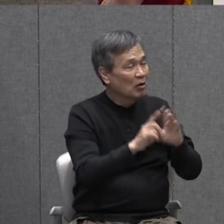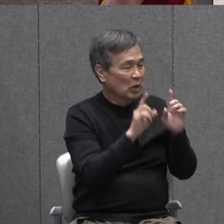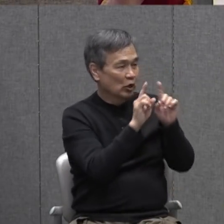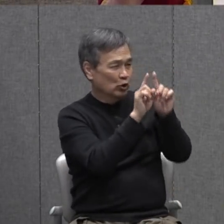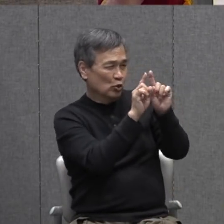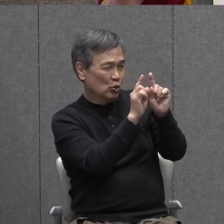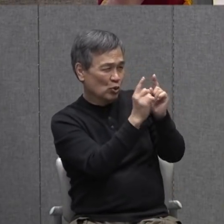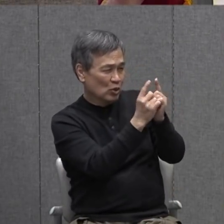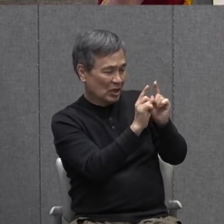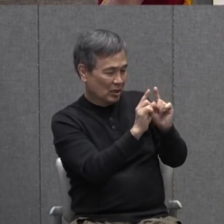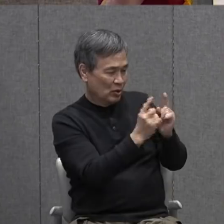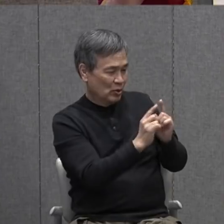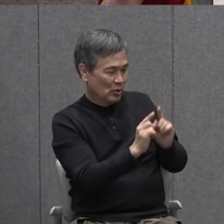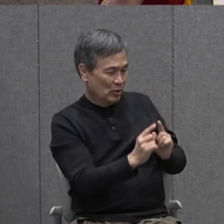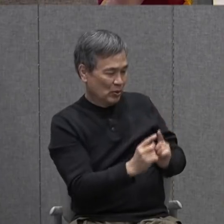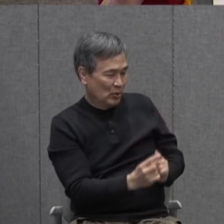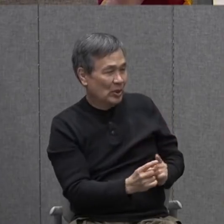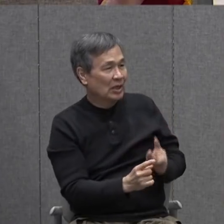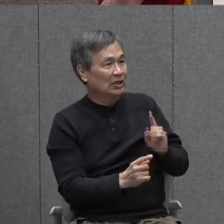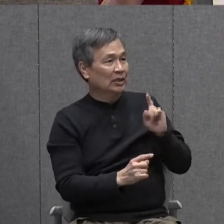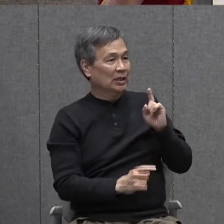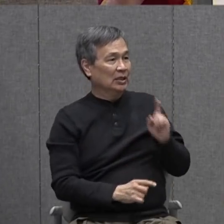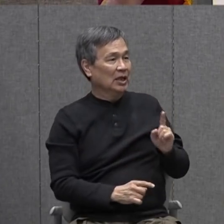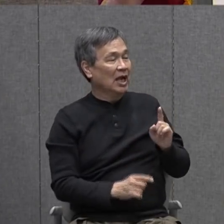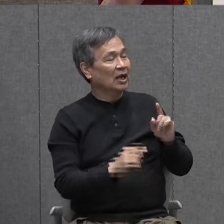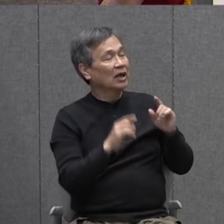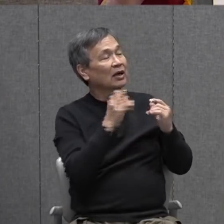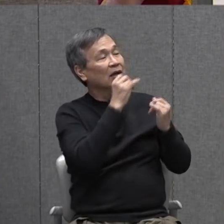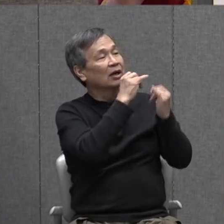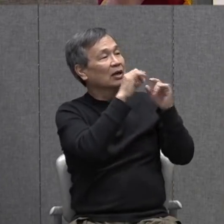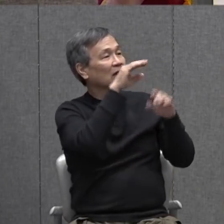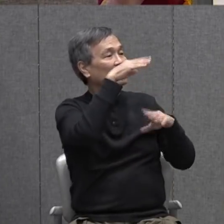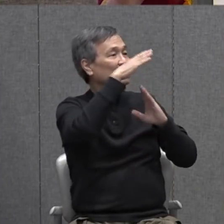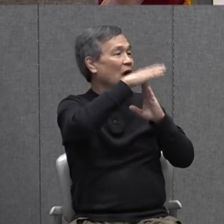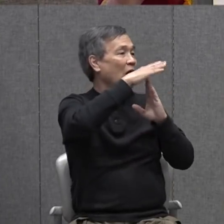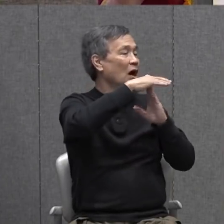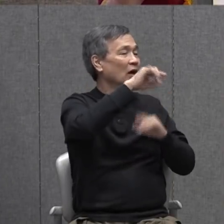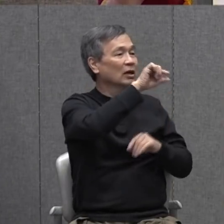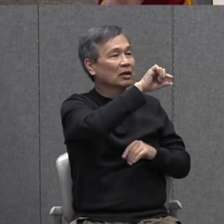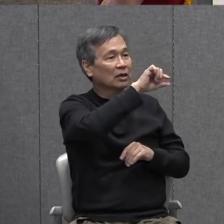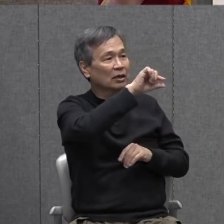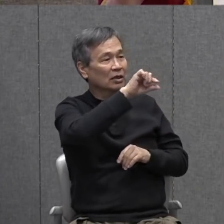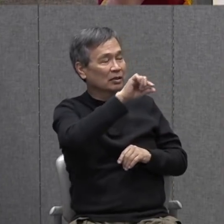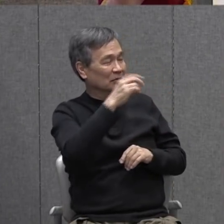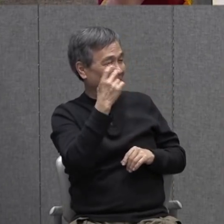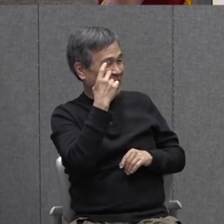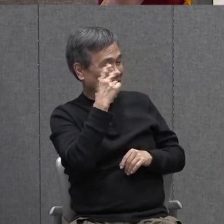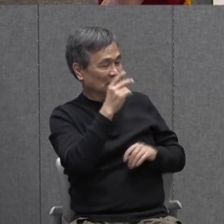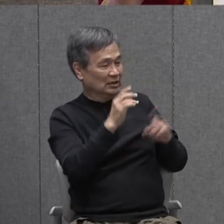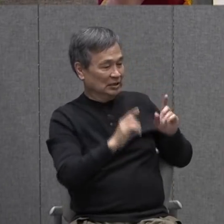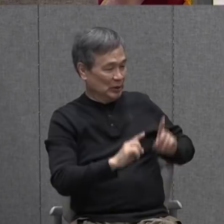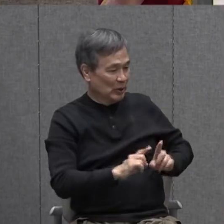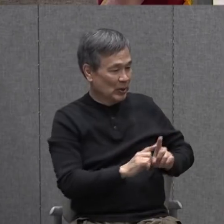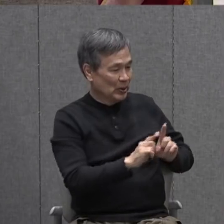And this shape right here, I notice that it kind of goes in right there. Look, I have this little space